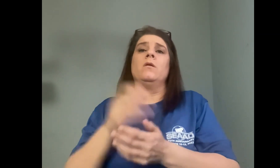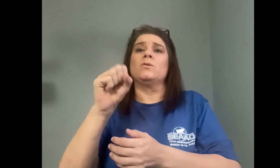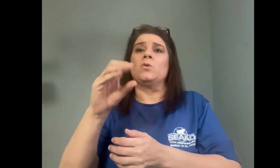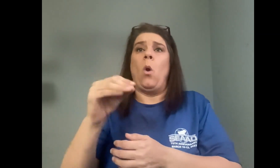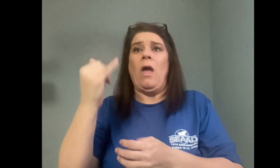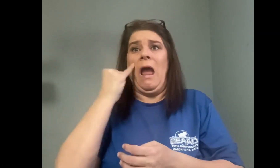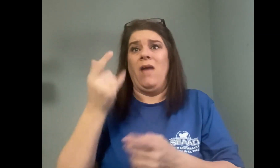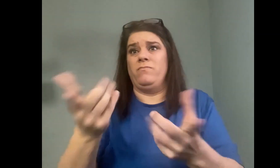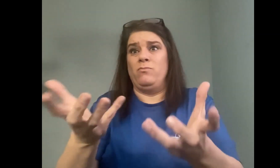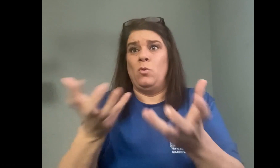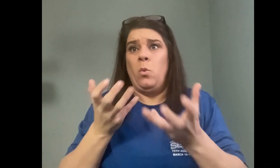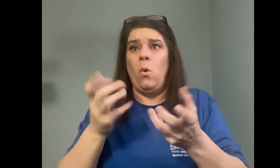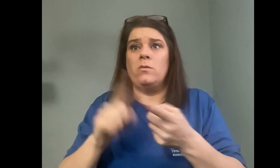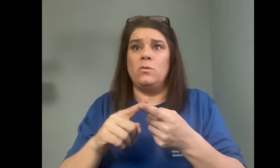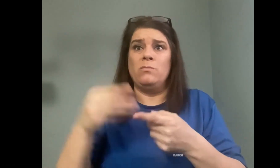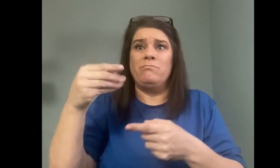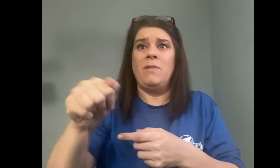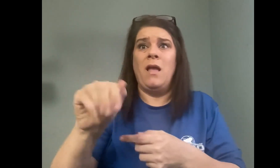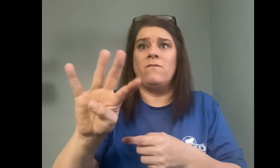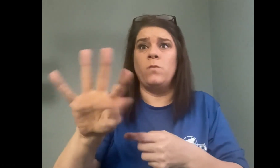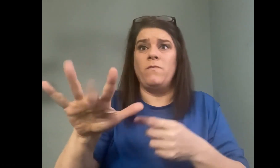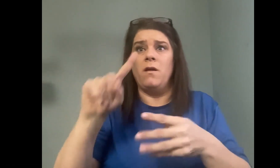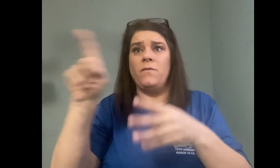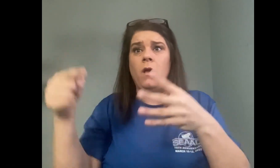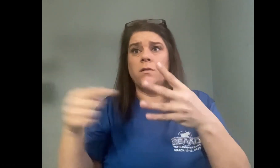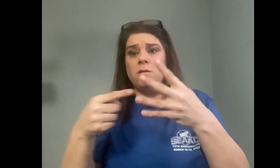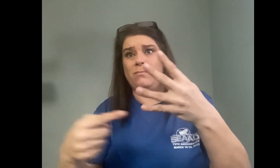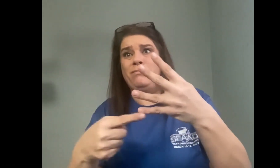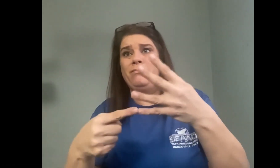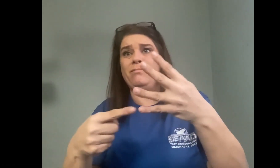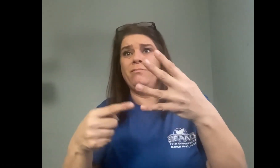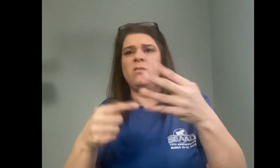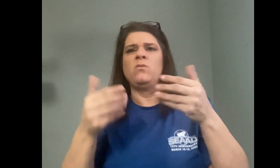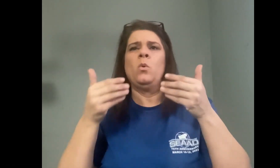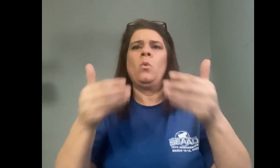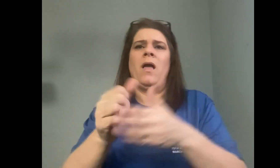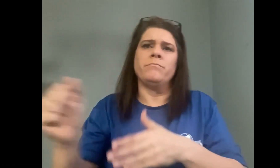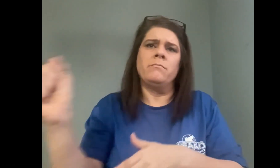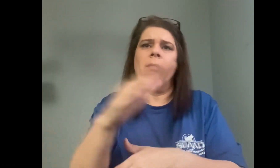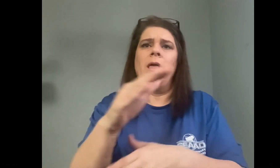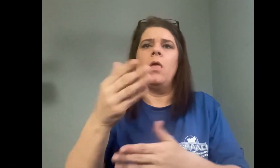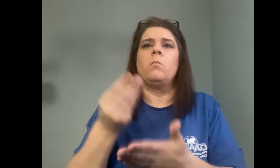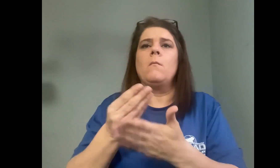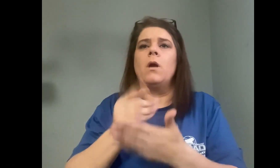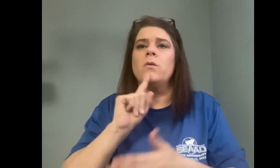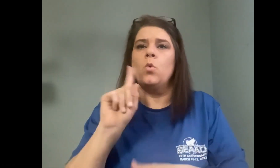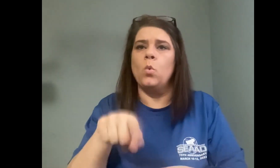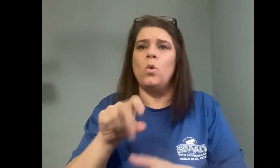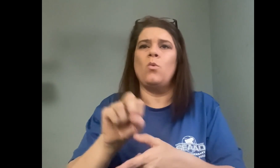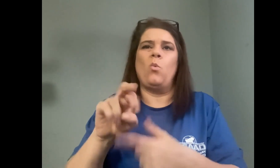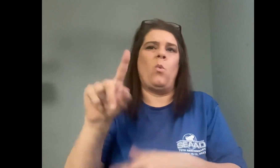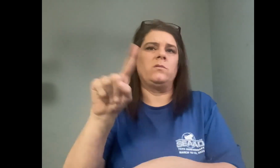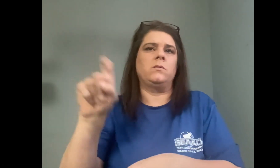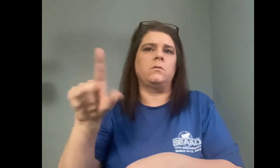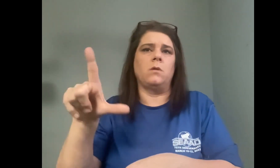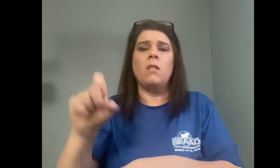So if you want to pay $45 go ahead and pay through zelle or